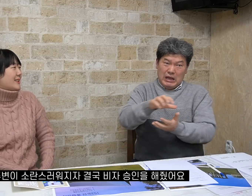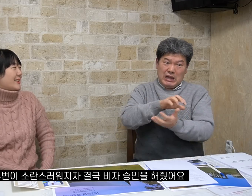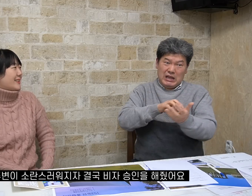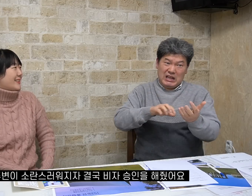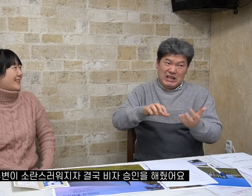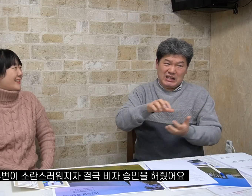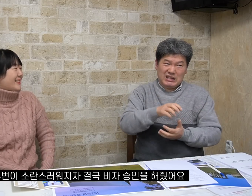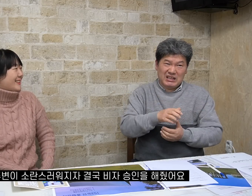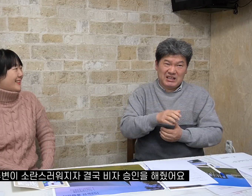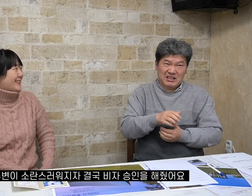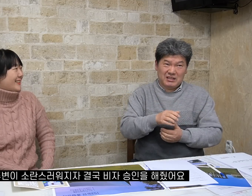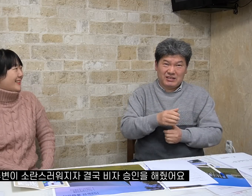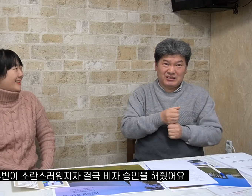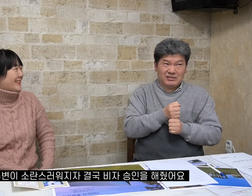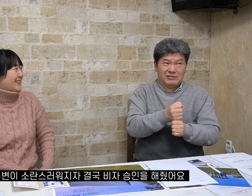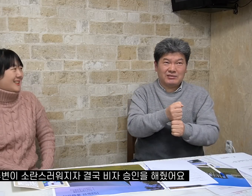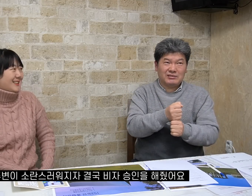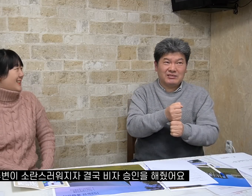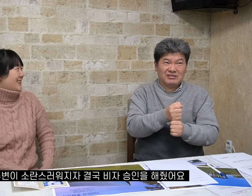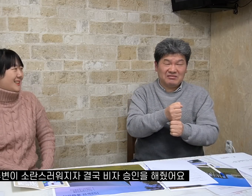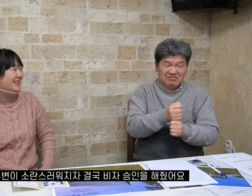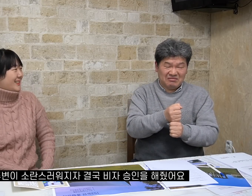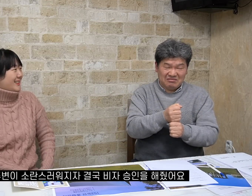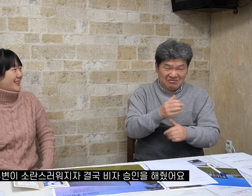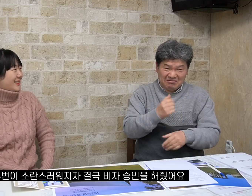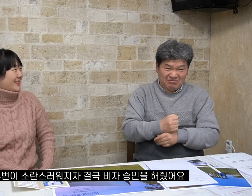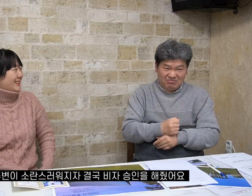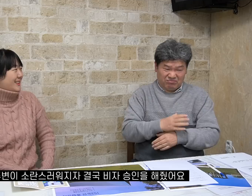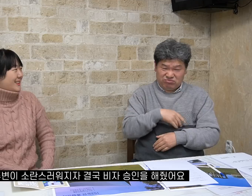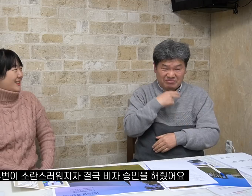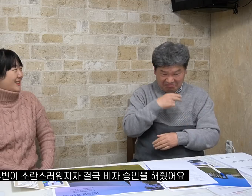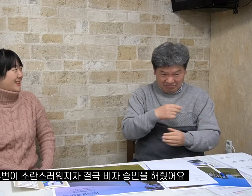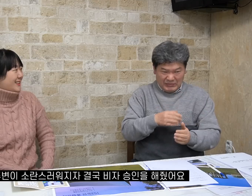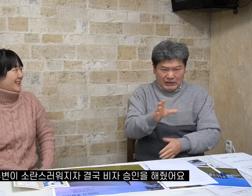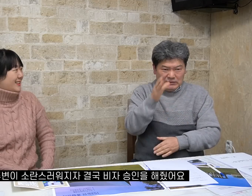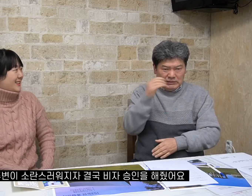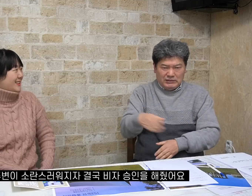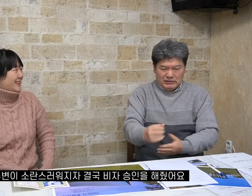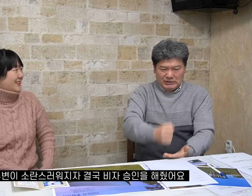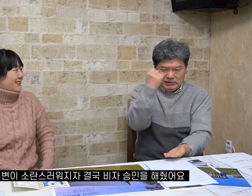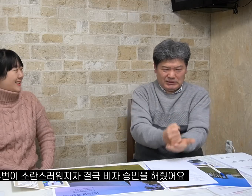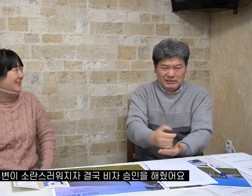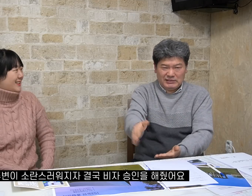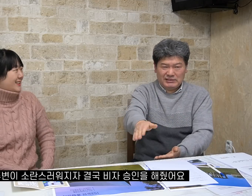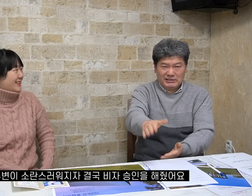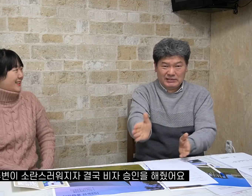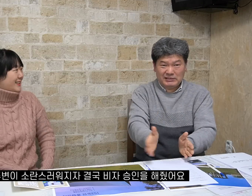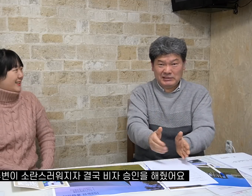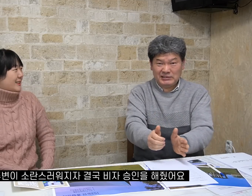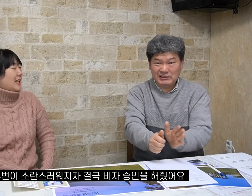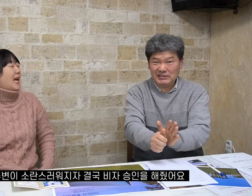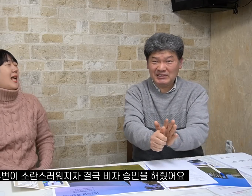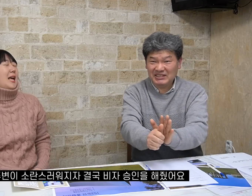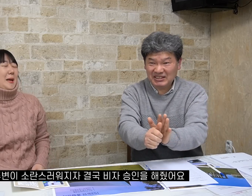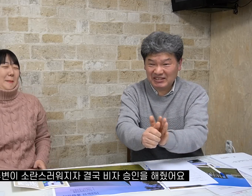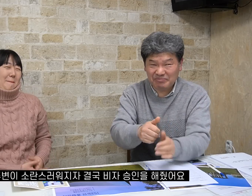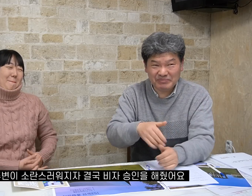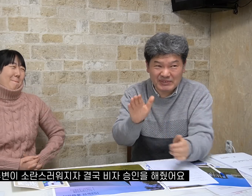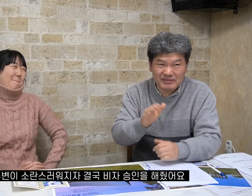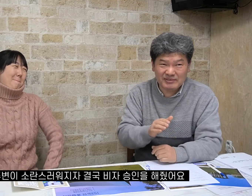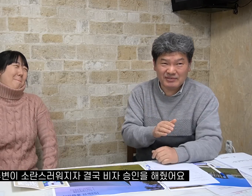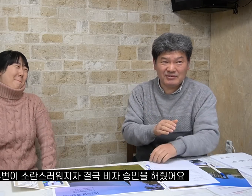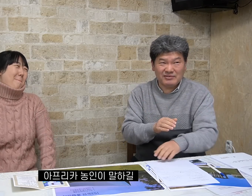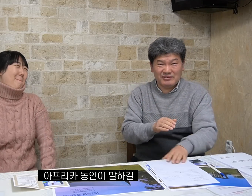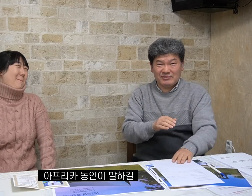After a lot of commotion, they eventually approved the visa.